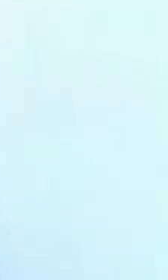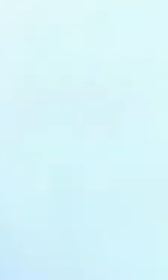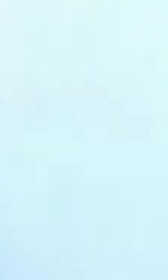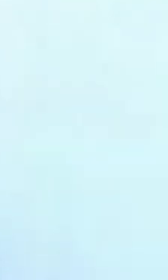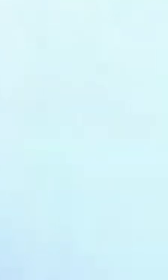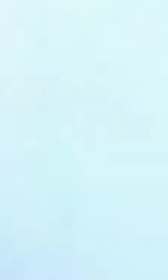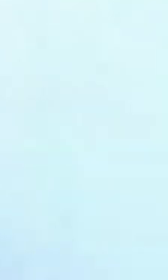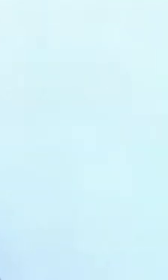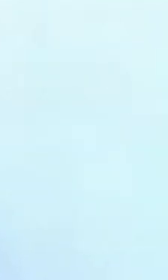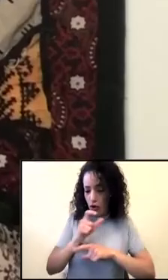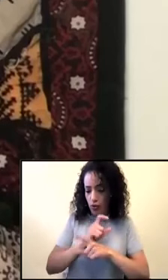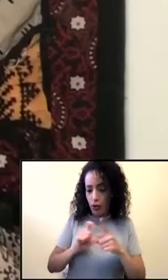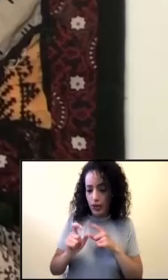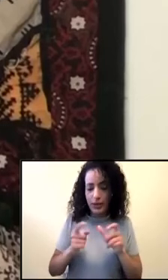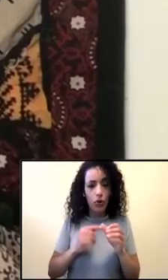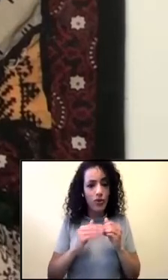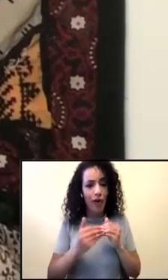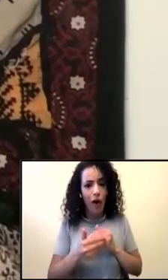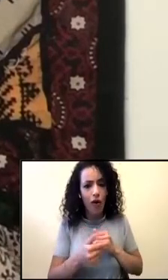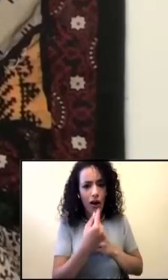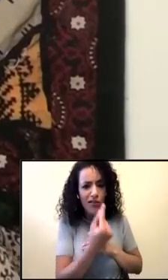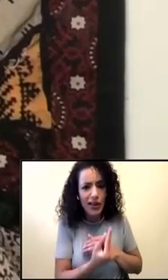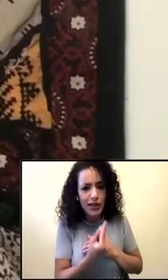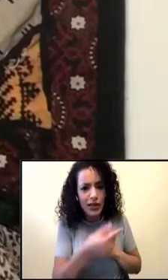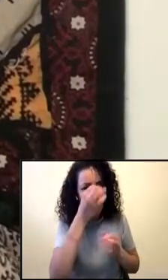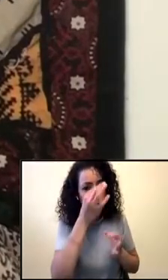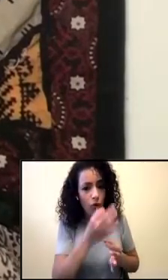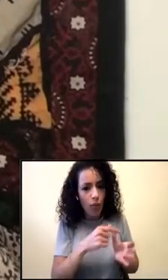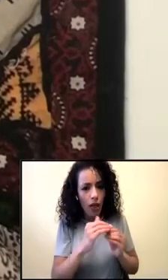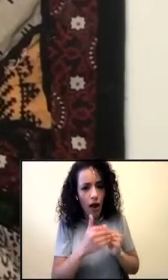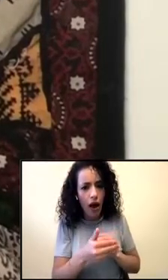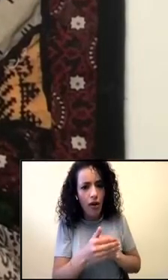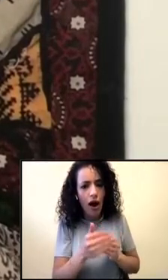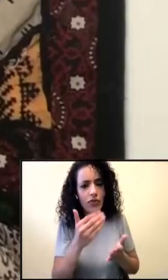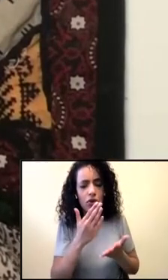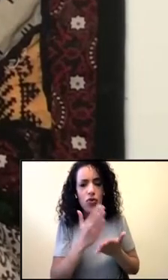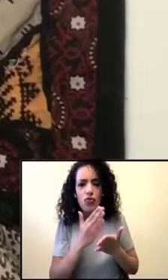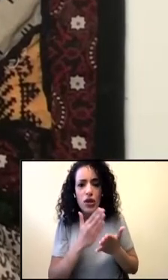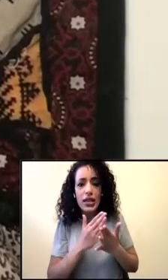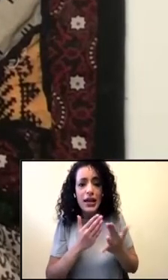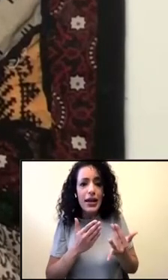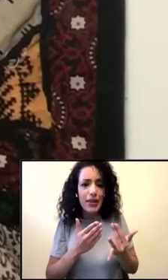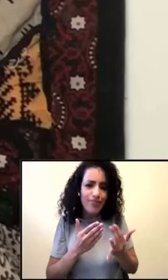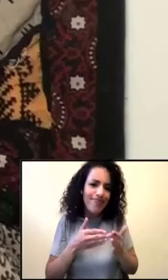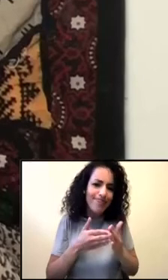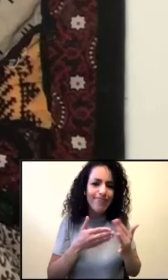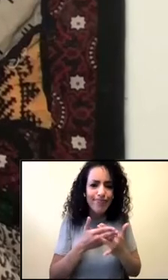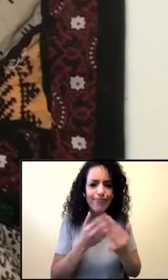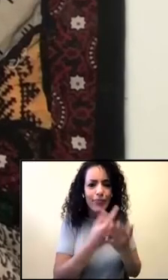archive, as in the formal archive, is really accessible to academics and researchers, and